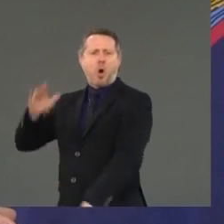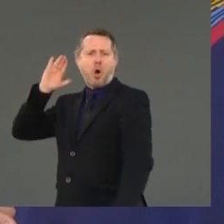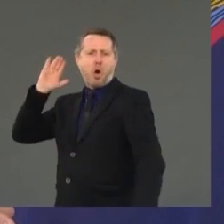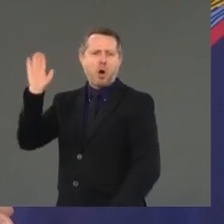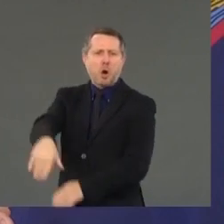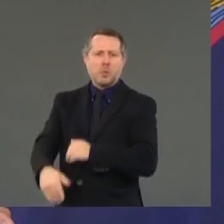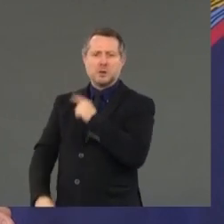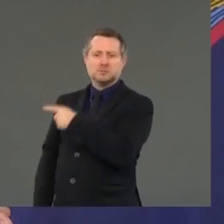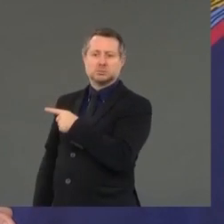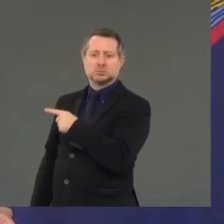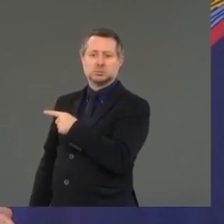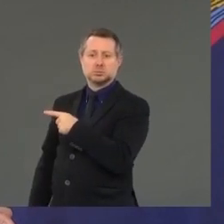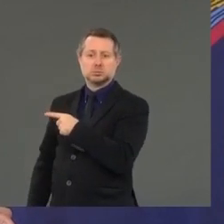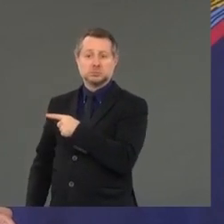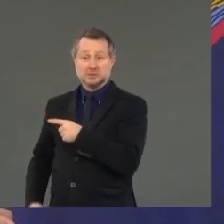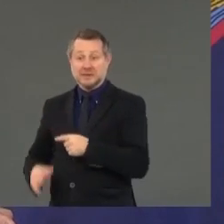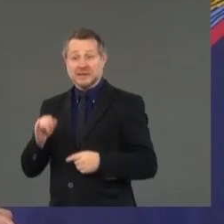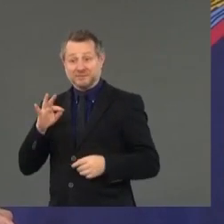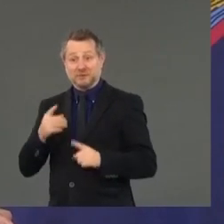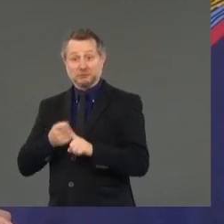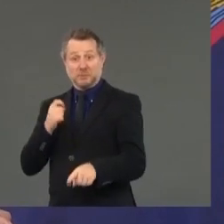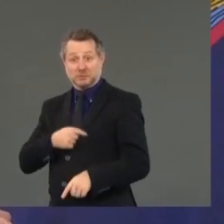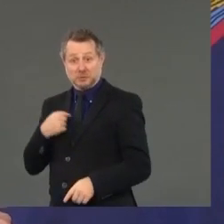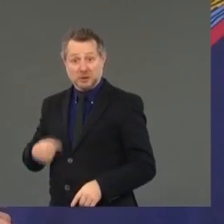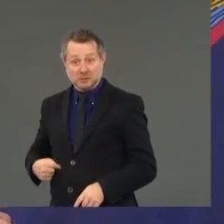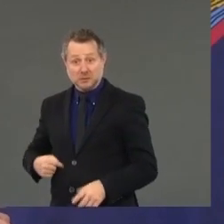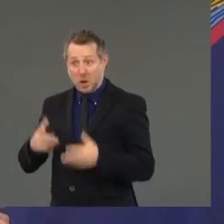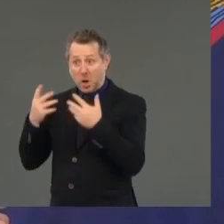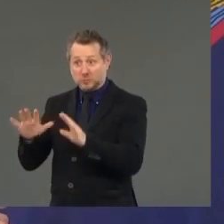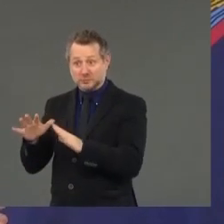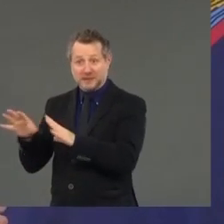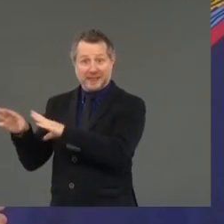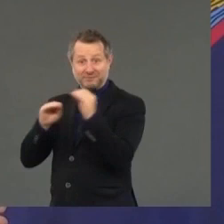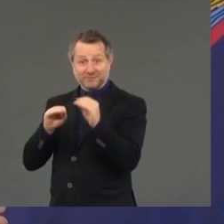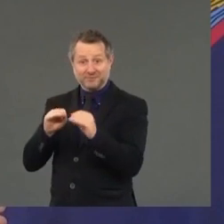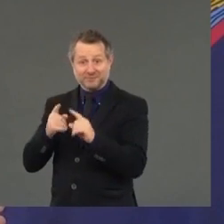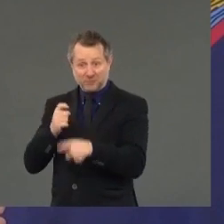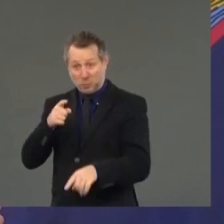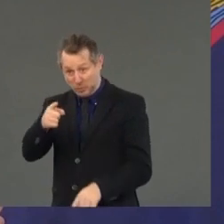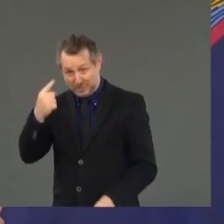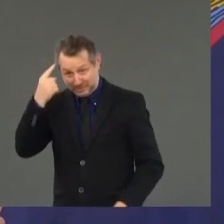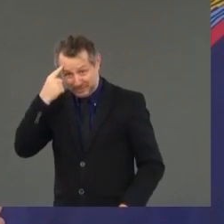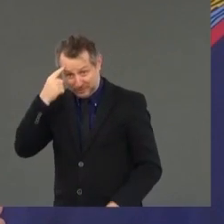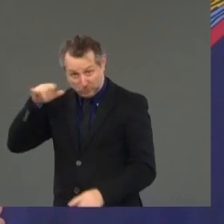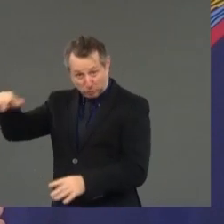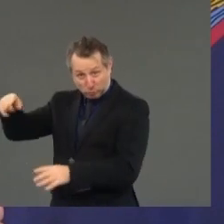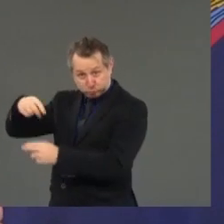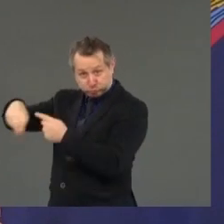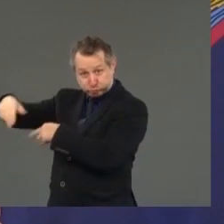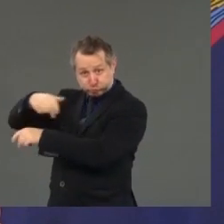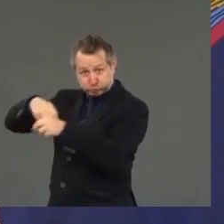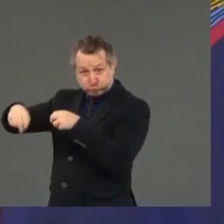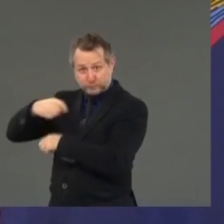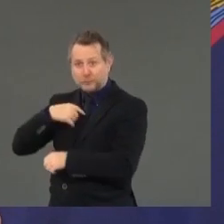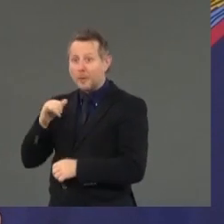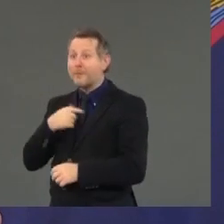NOVEMBER/DECEMBER IT'S IN CHINA. EVERYBODY SAYS IT'S COMING FROM CHINA, COMING FROM CHINA. IT CAME FROM CHINA.